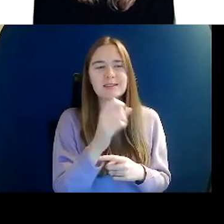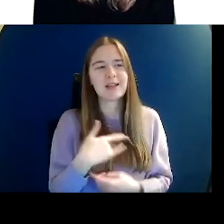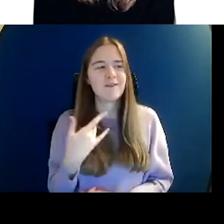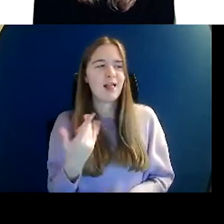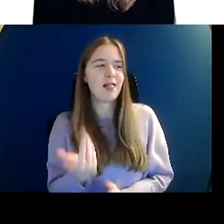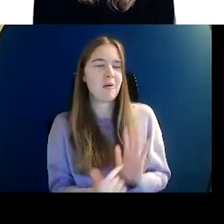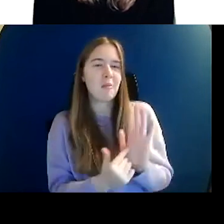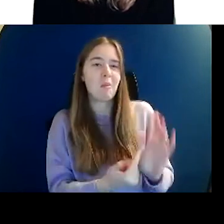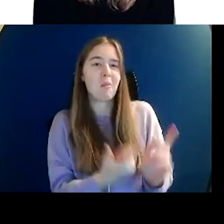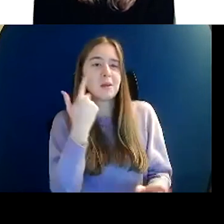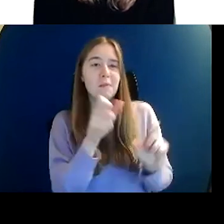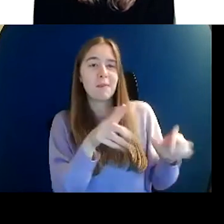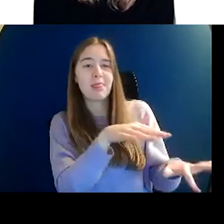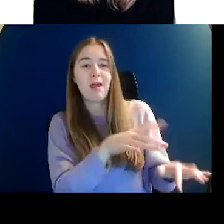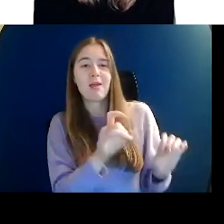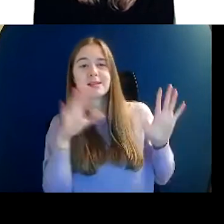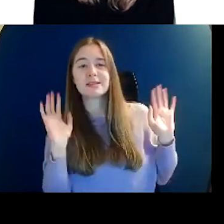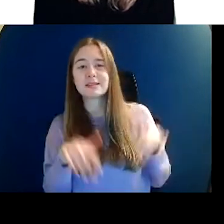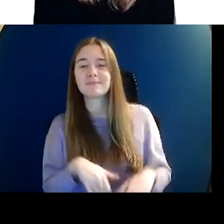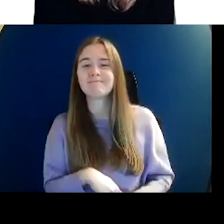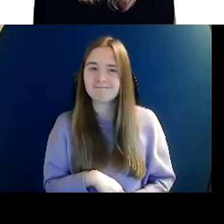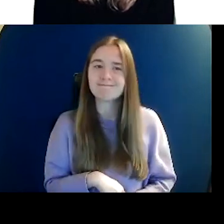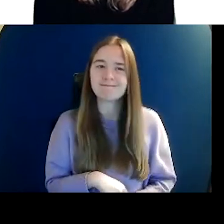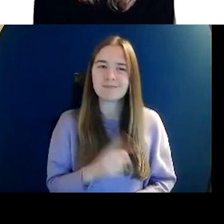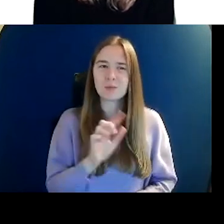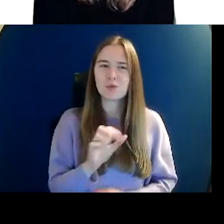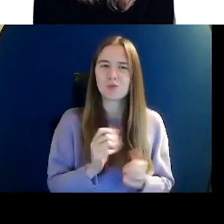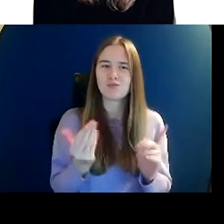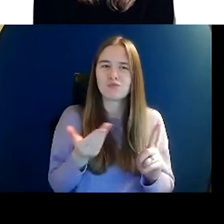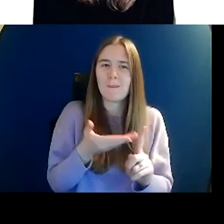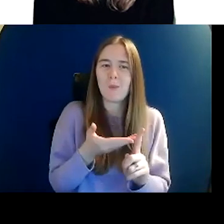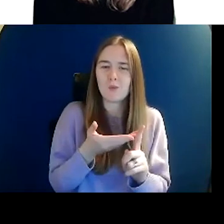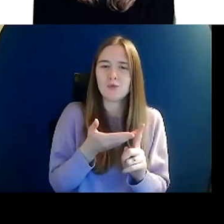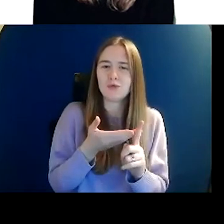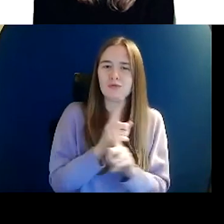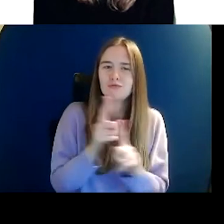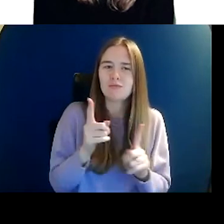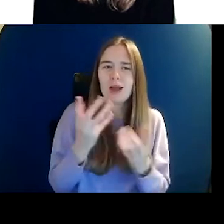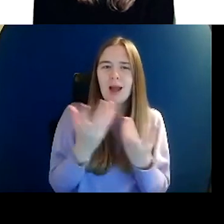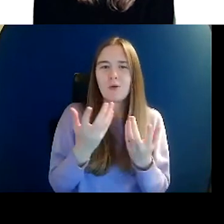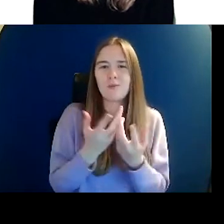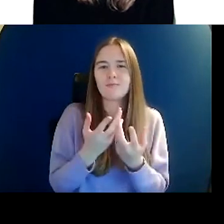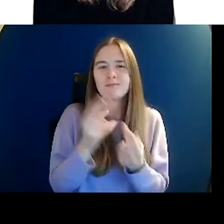So how would you approach making it, the approach less tokenistic?